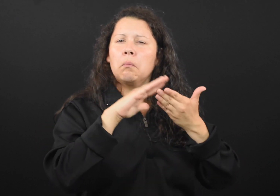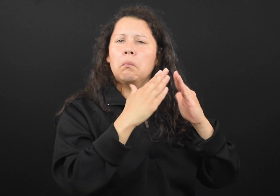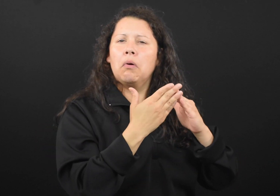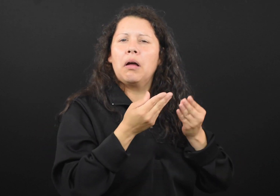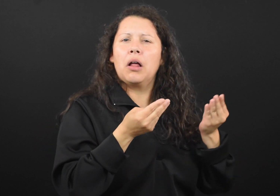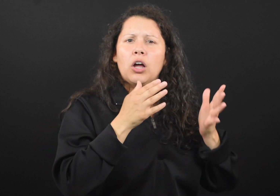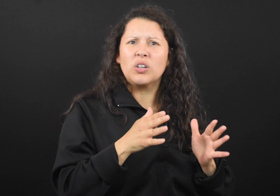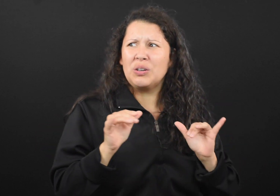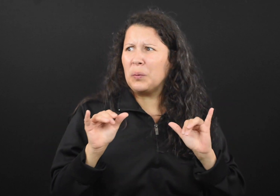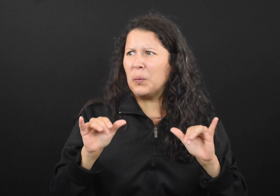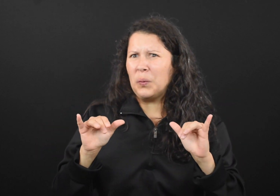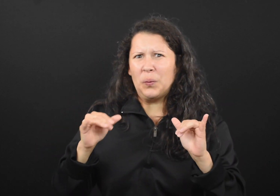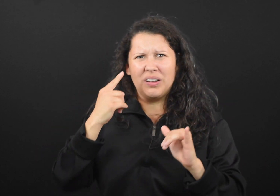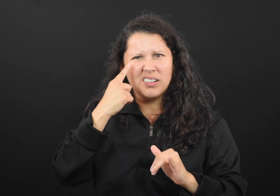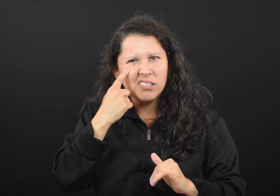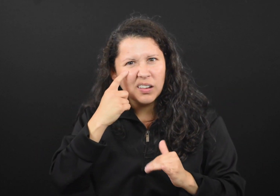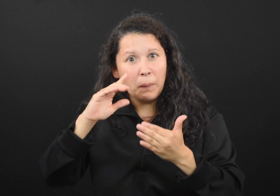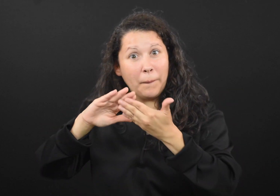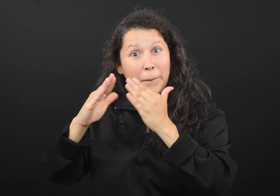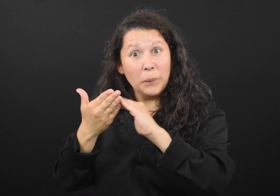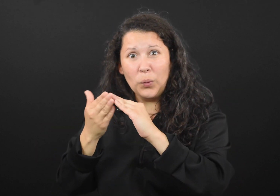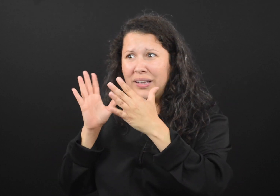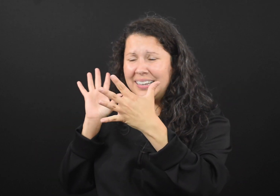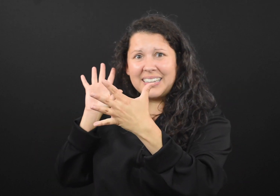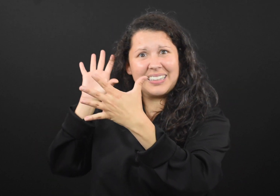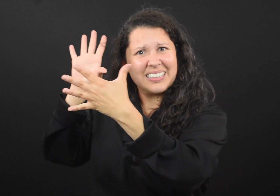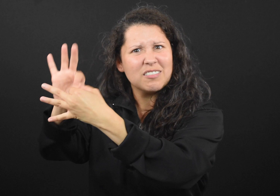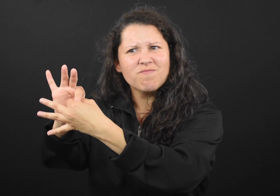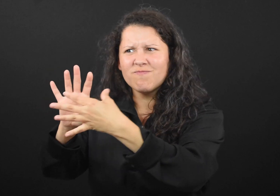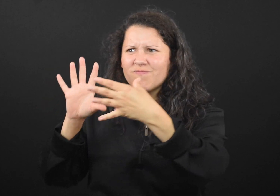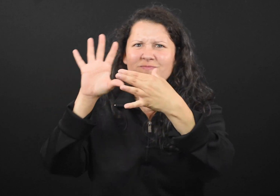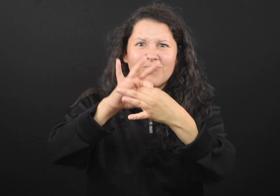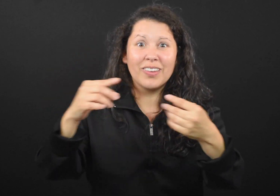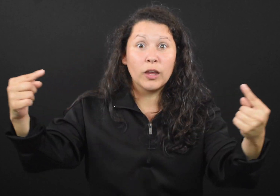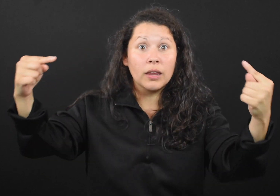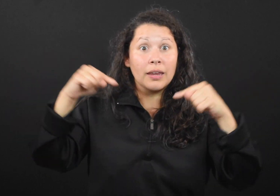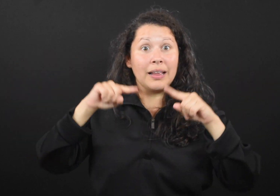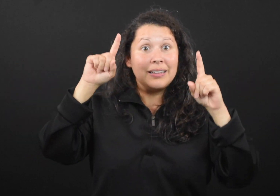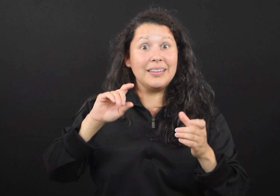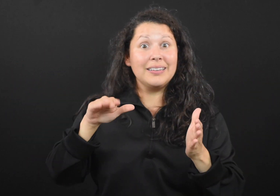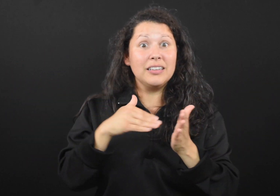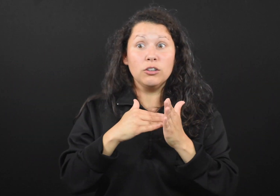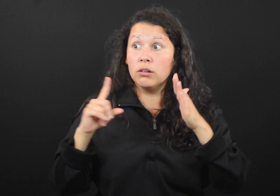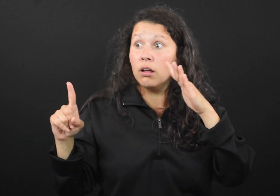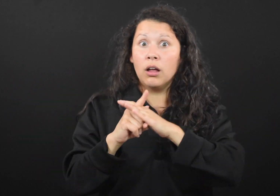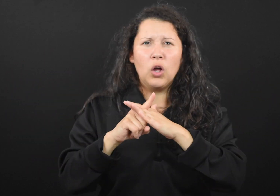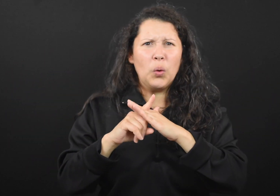After witnessing the low initial community turnout at testing events, MDH’s Community